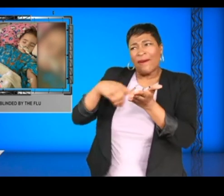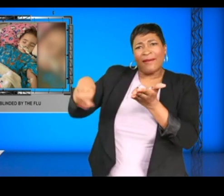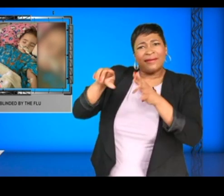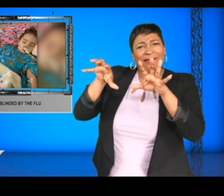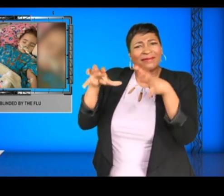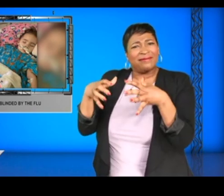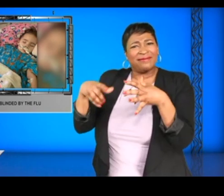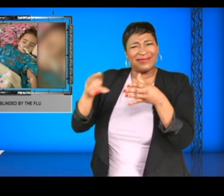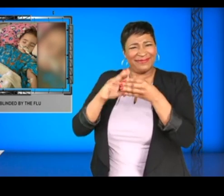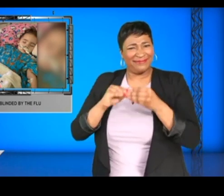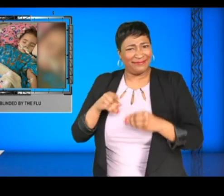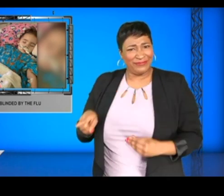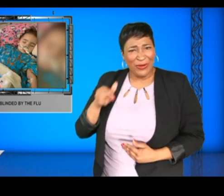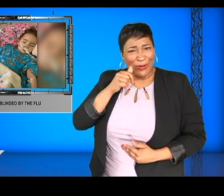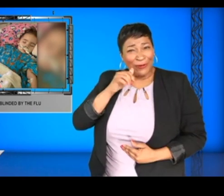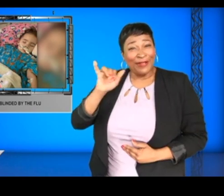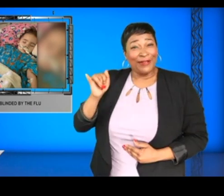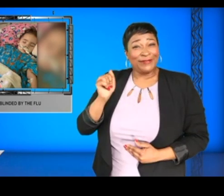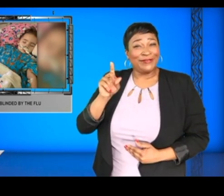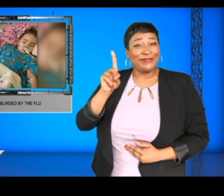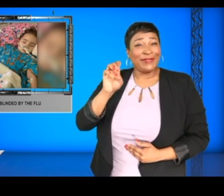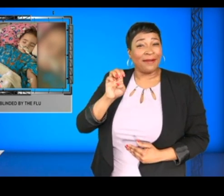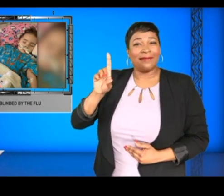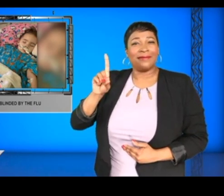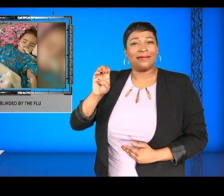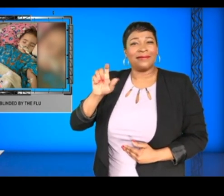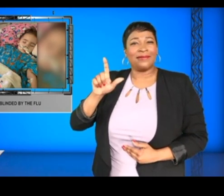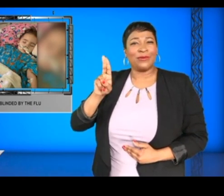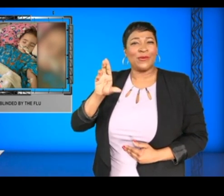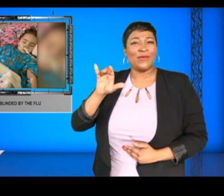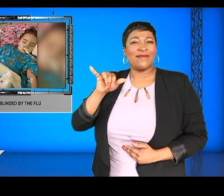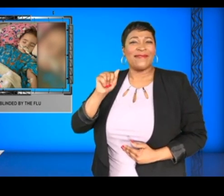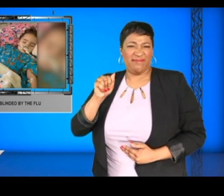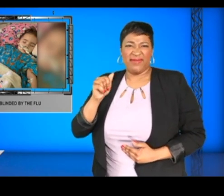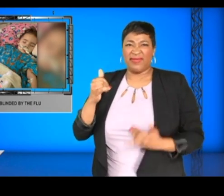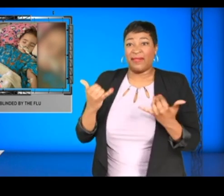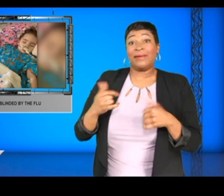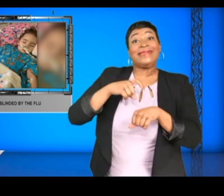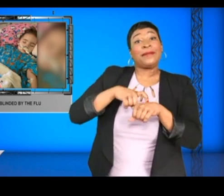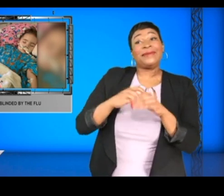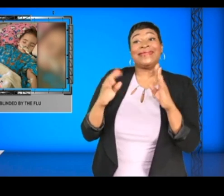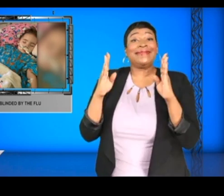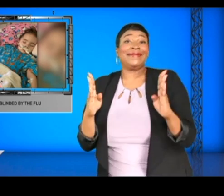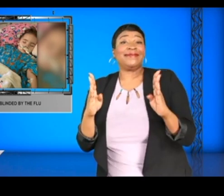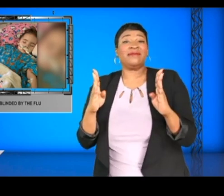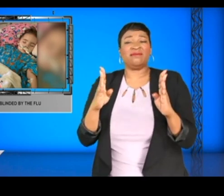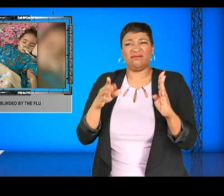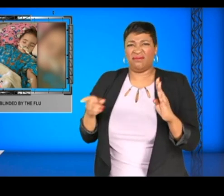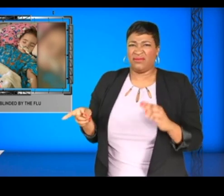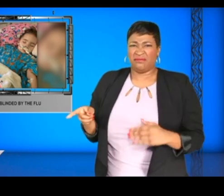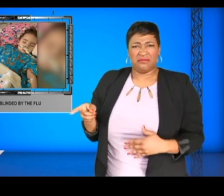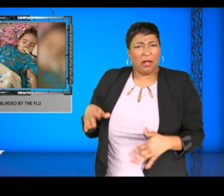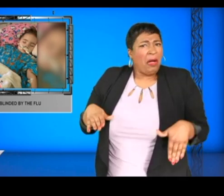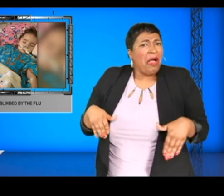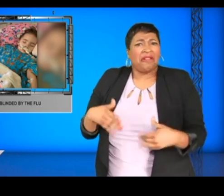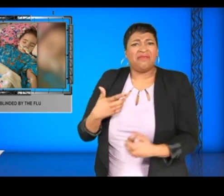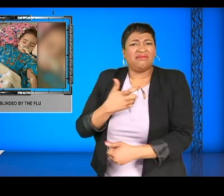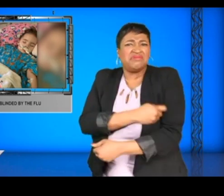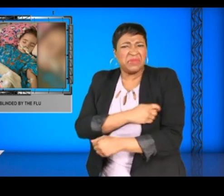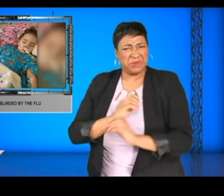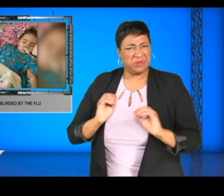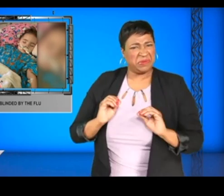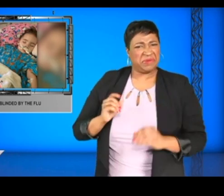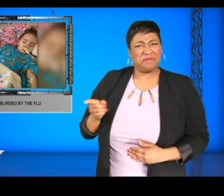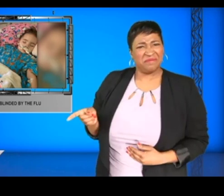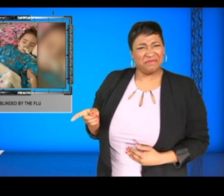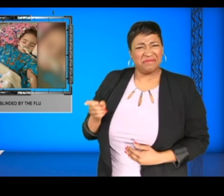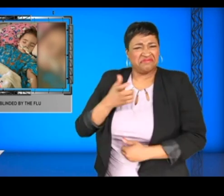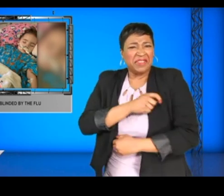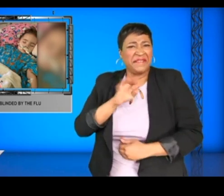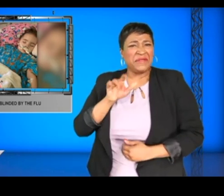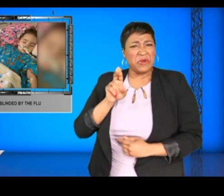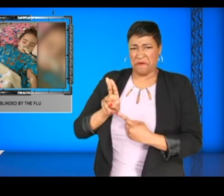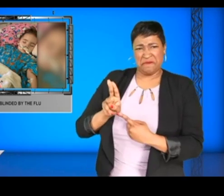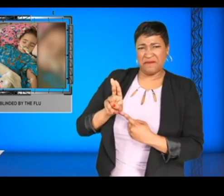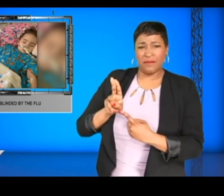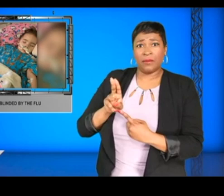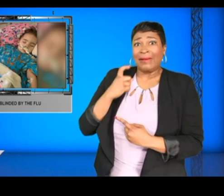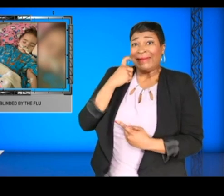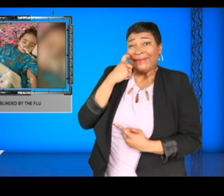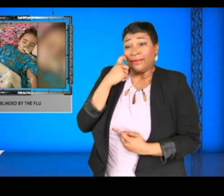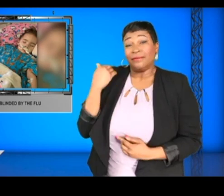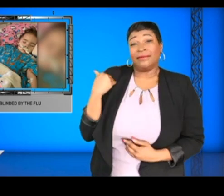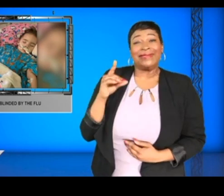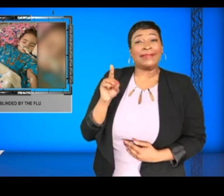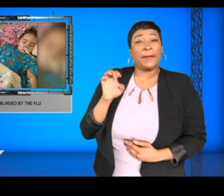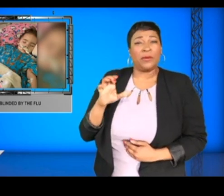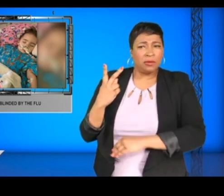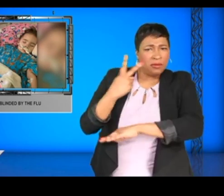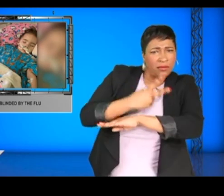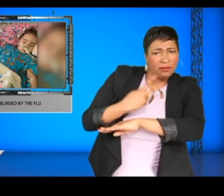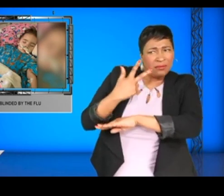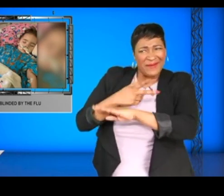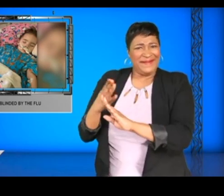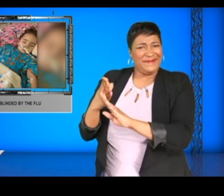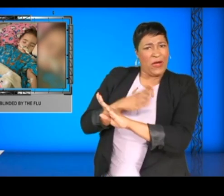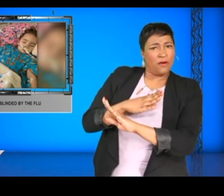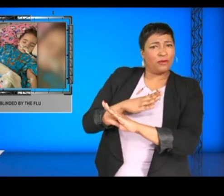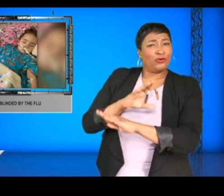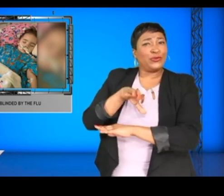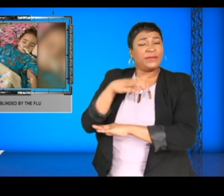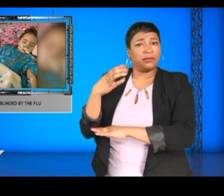Doctor say Jade DeLucia did not receive a flu shot this season, caught the flu a few